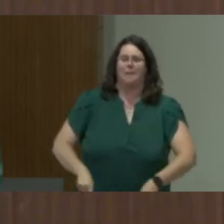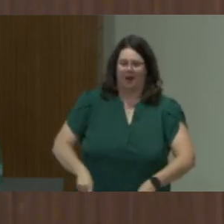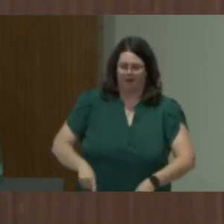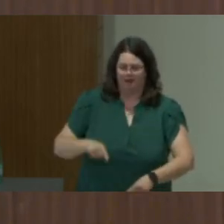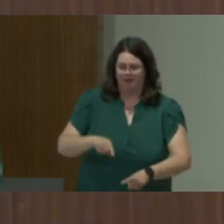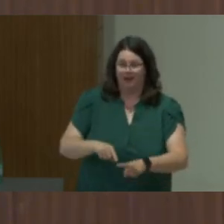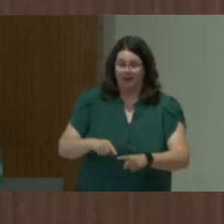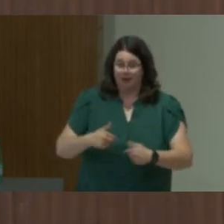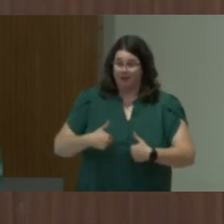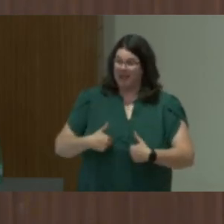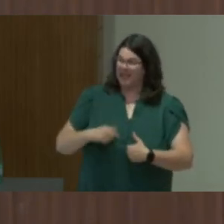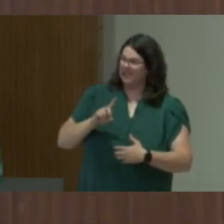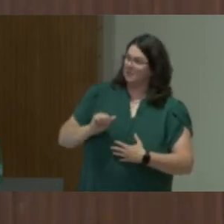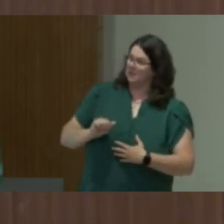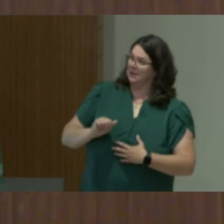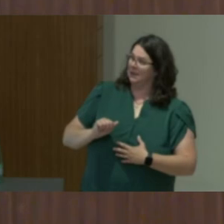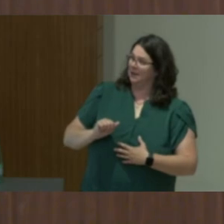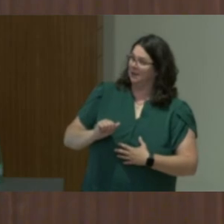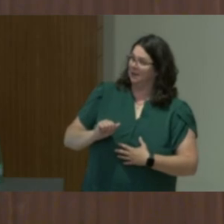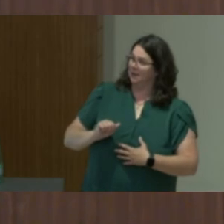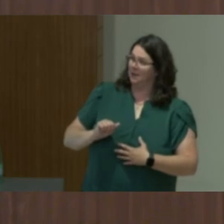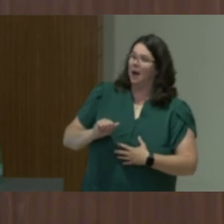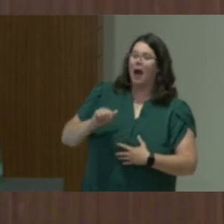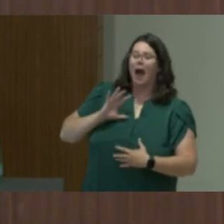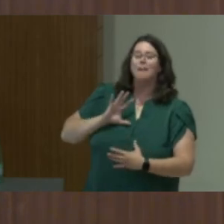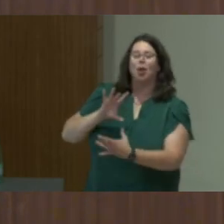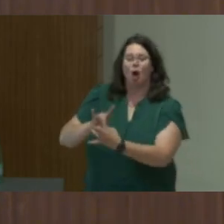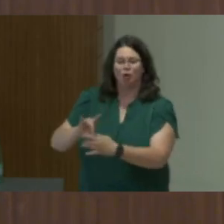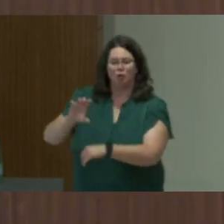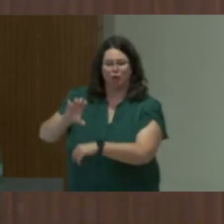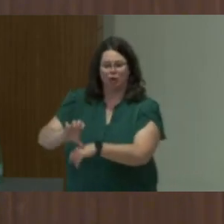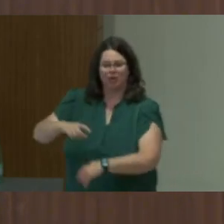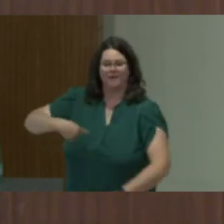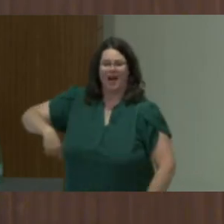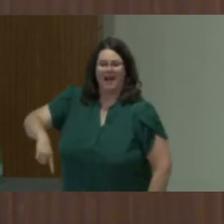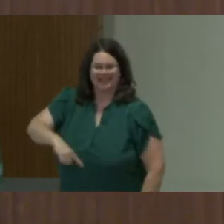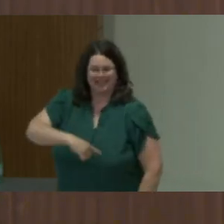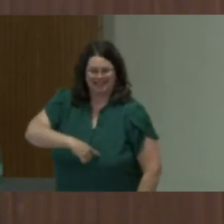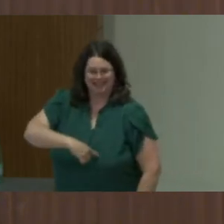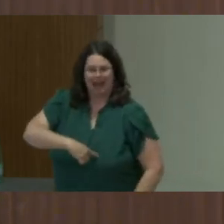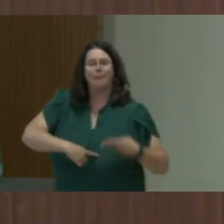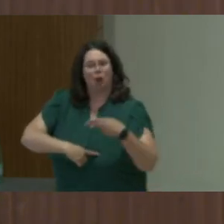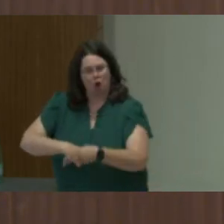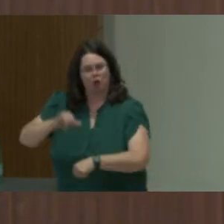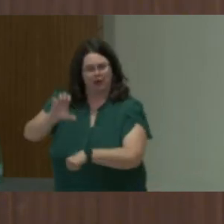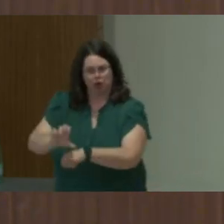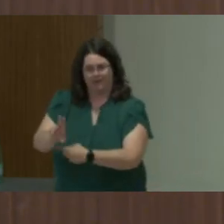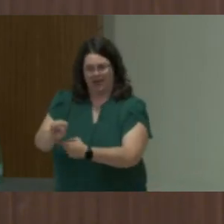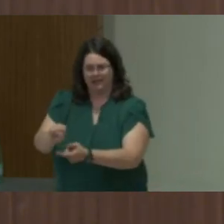as belonging to a church of us, not us and them.